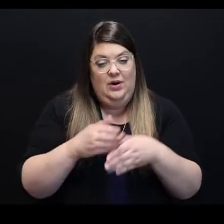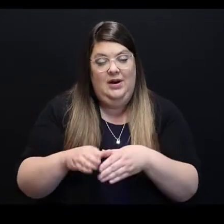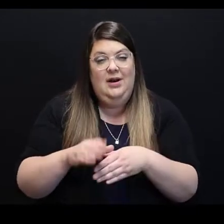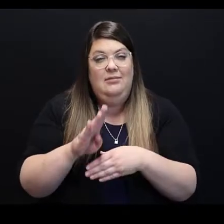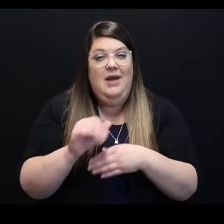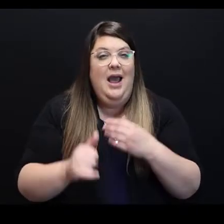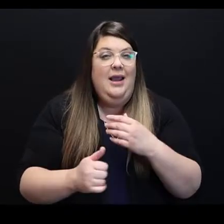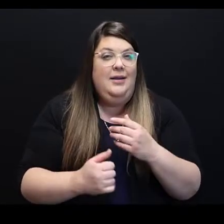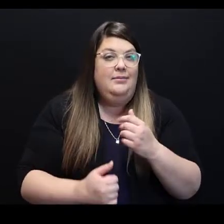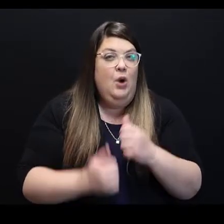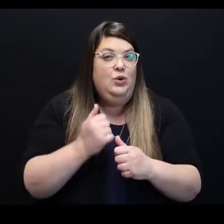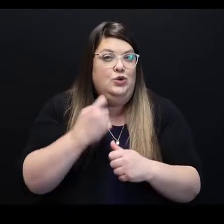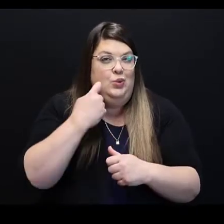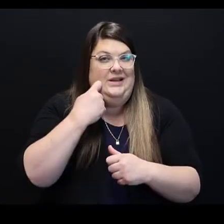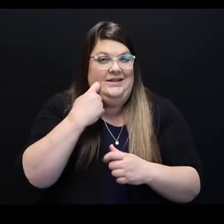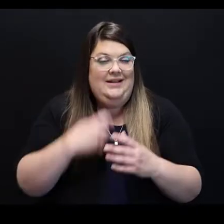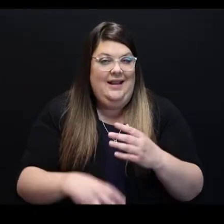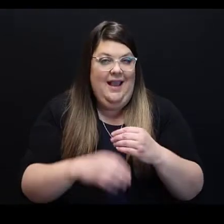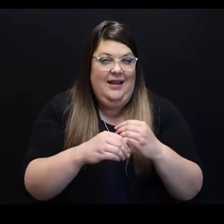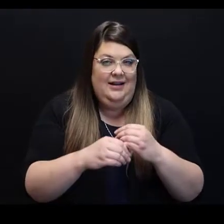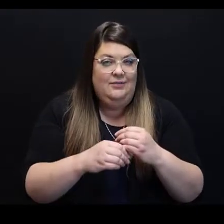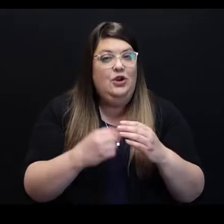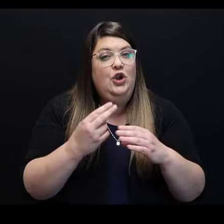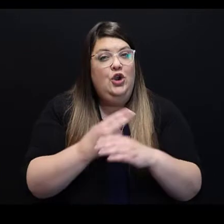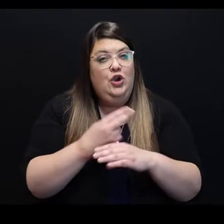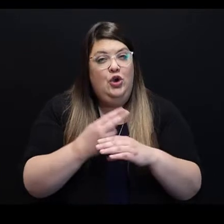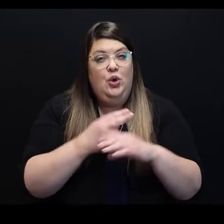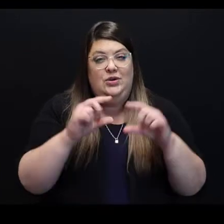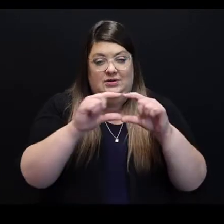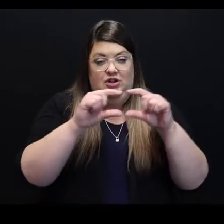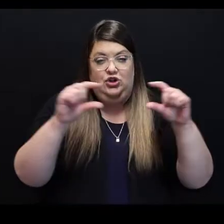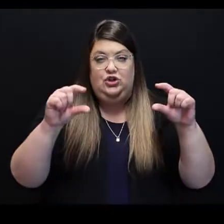Use the search library field and the filters to find materials of interest.